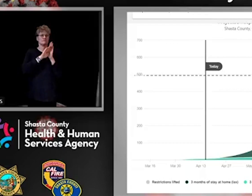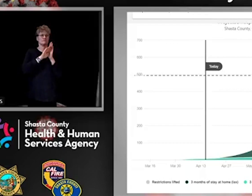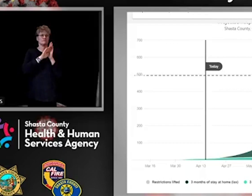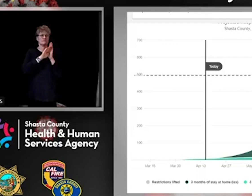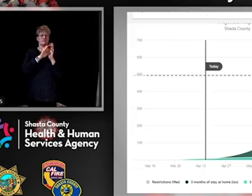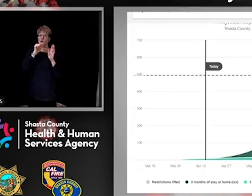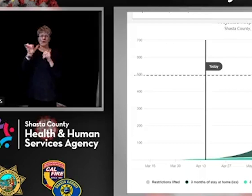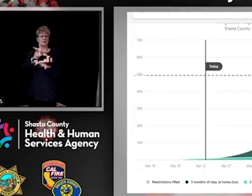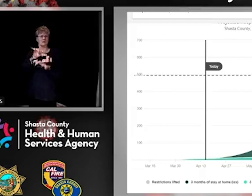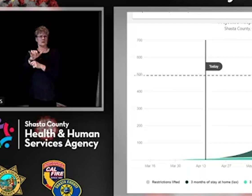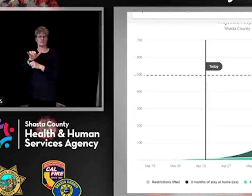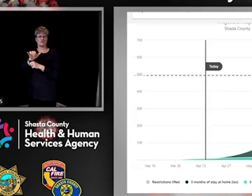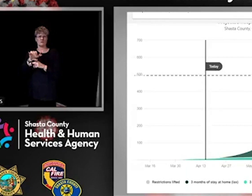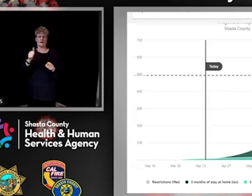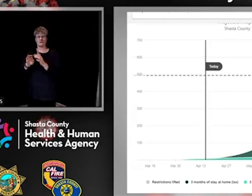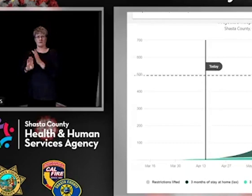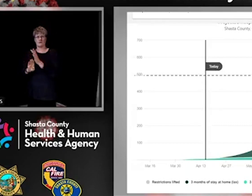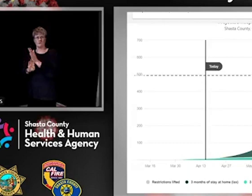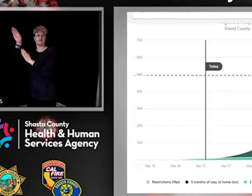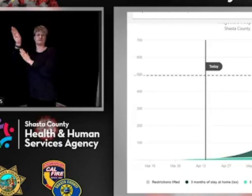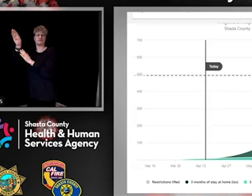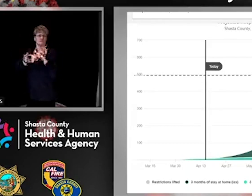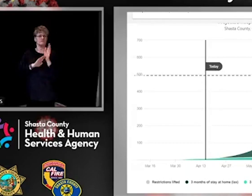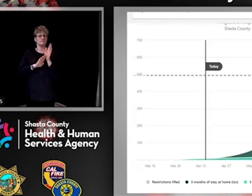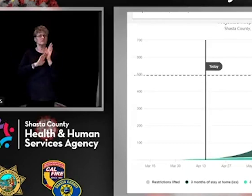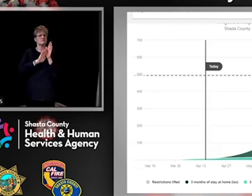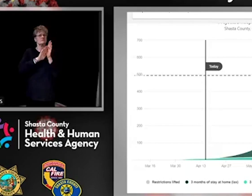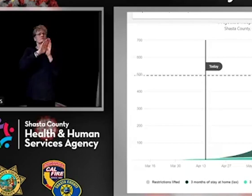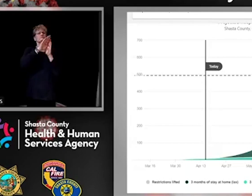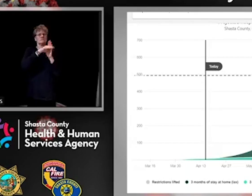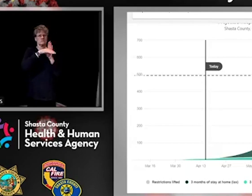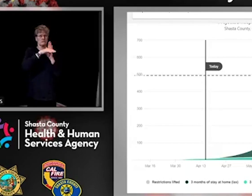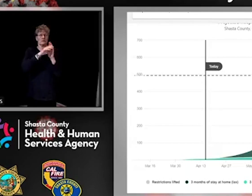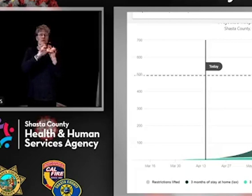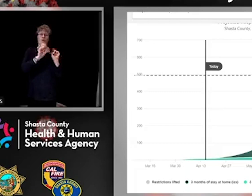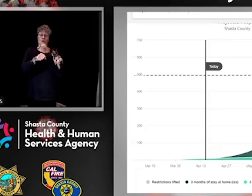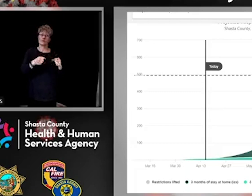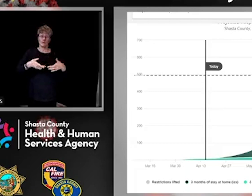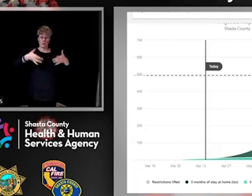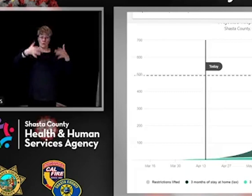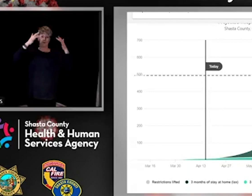the sudden jump up and become to a point where could overwhelm our healthcare system. So,